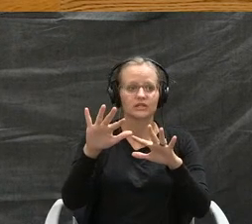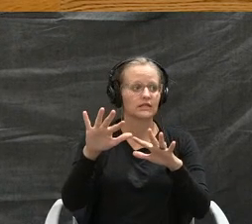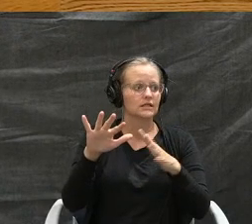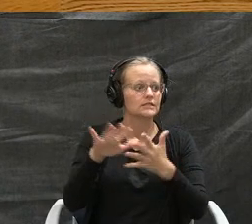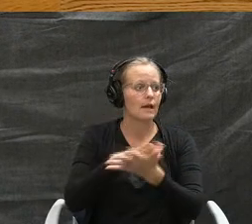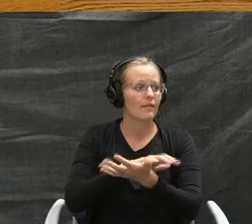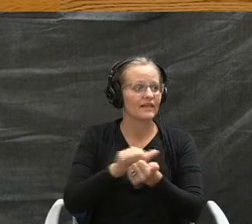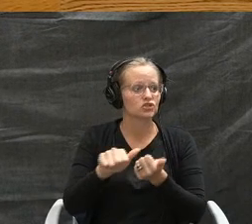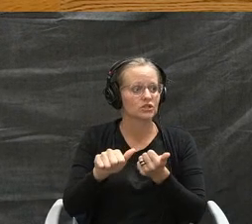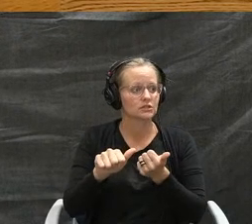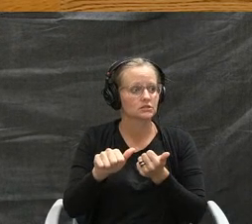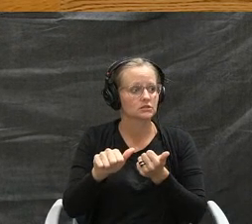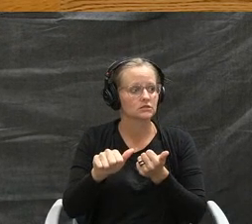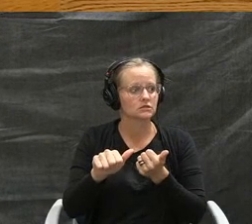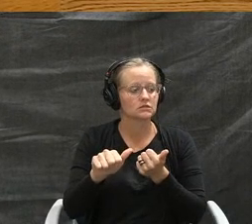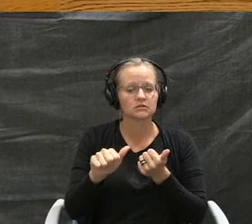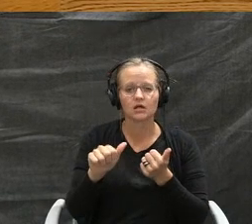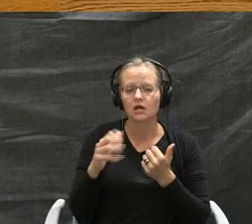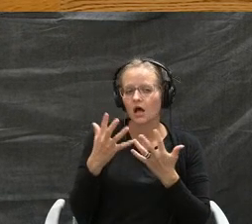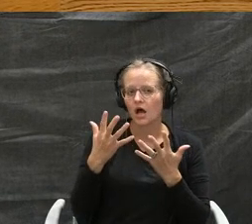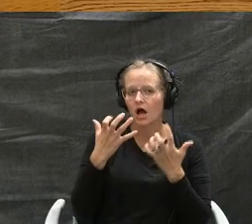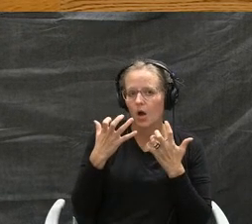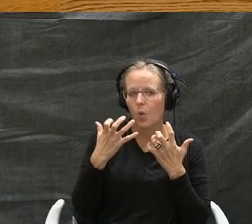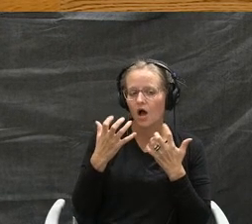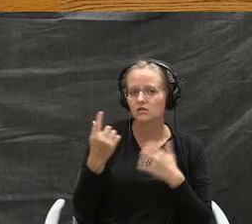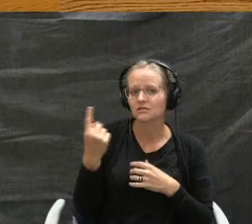just say something briefly on this item, Mr Bourgeois.